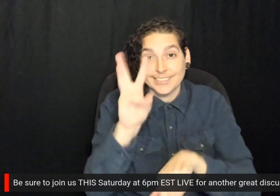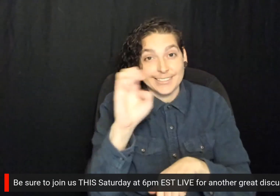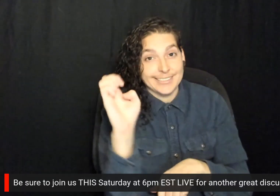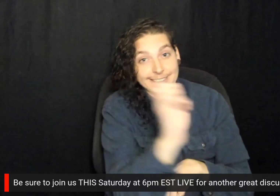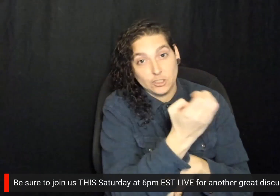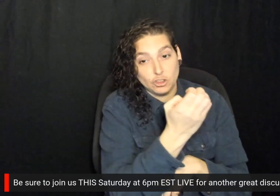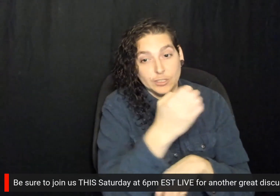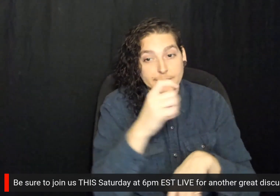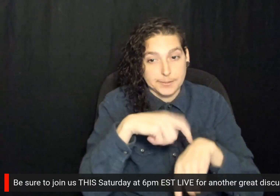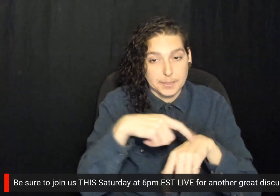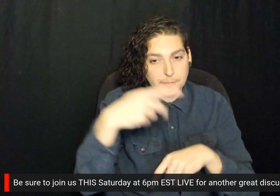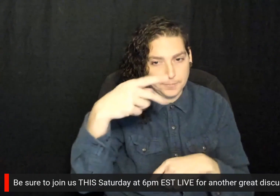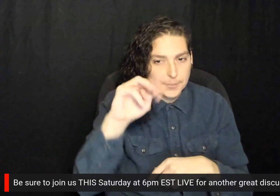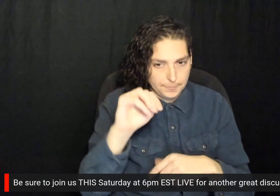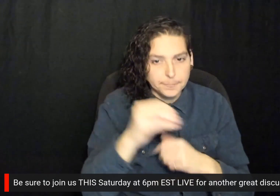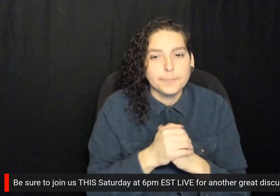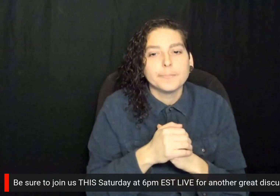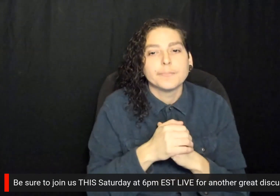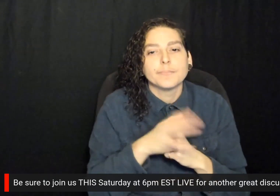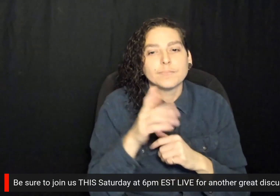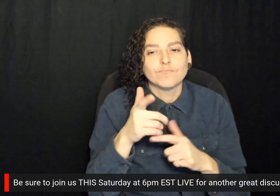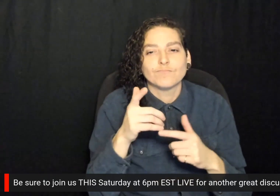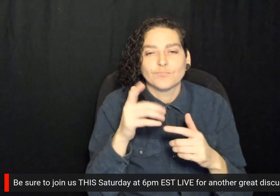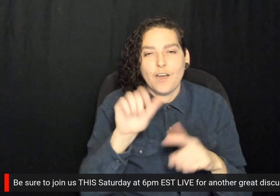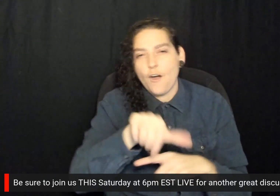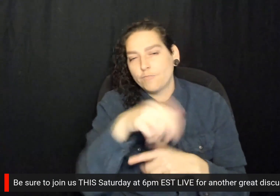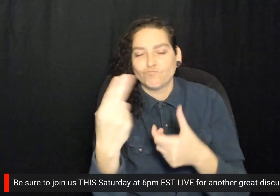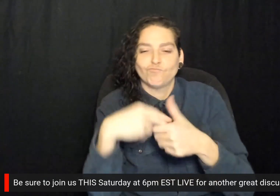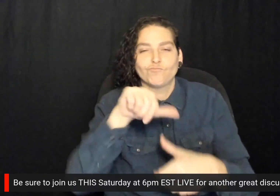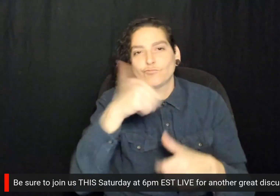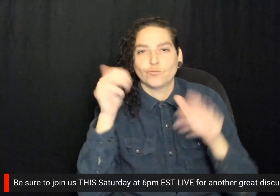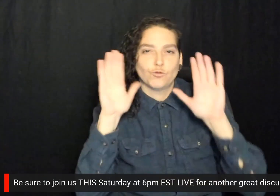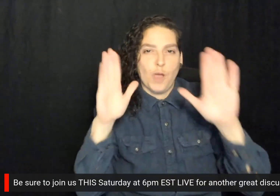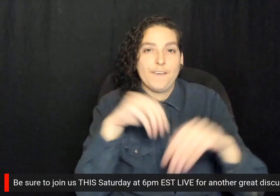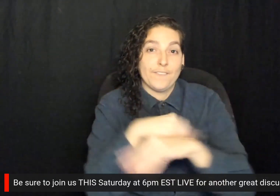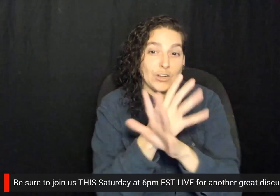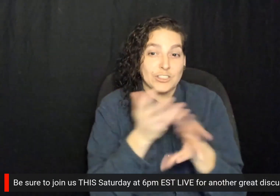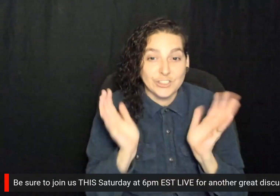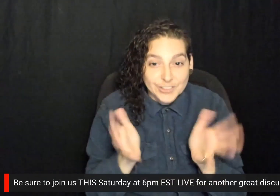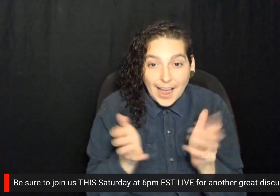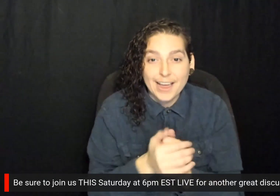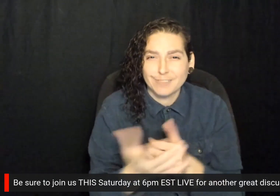time join us for a live panel of diverse guests to discuss the hot topics of the week